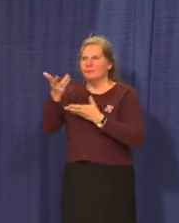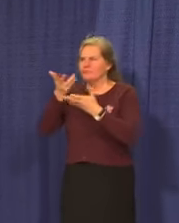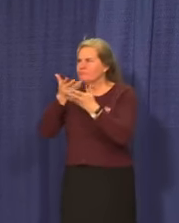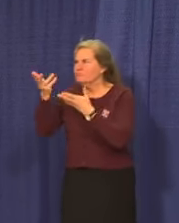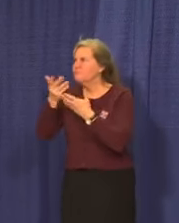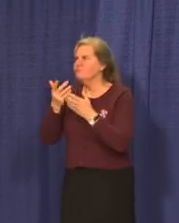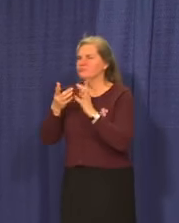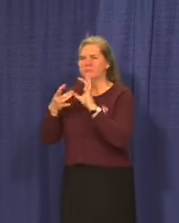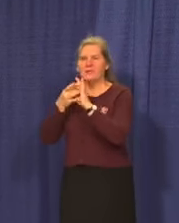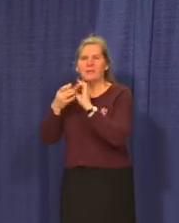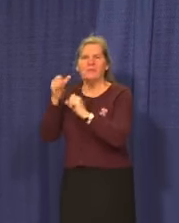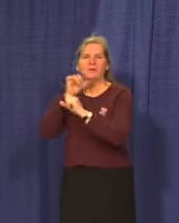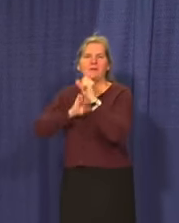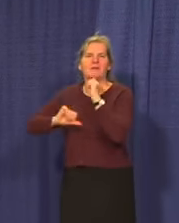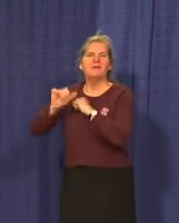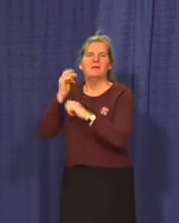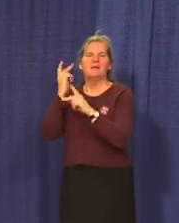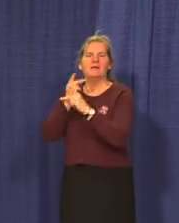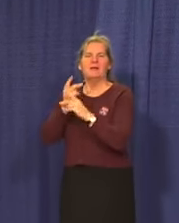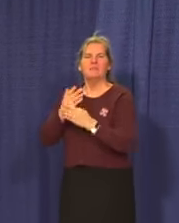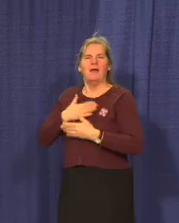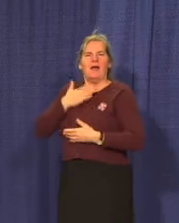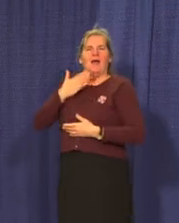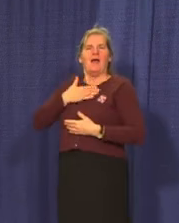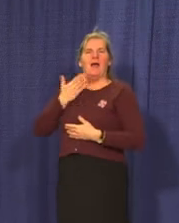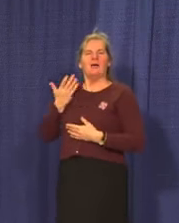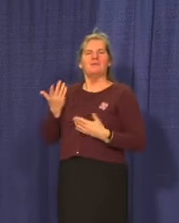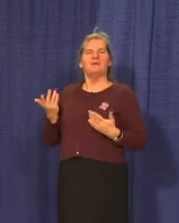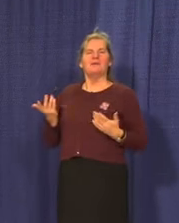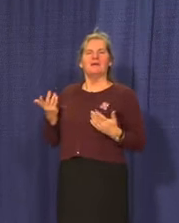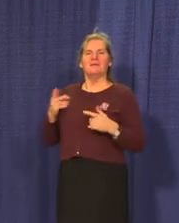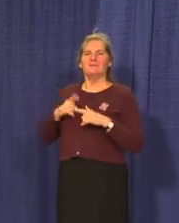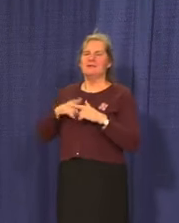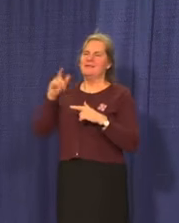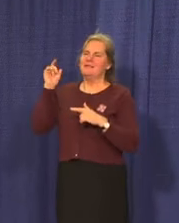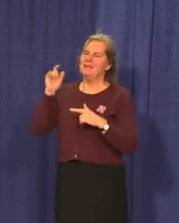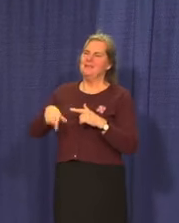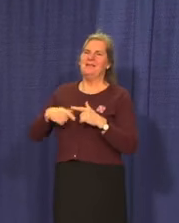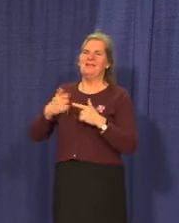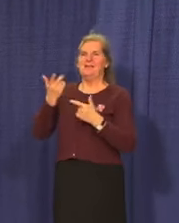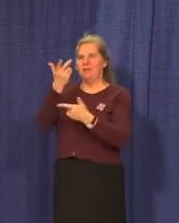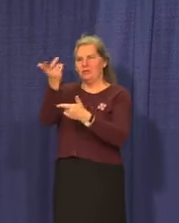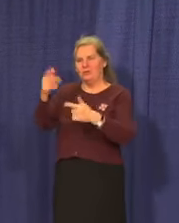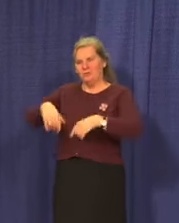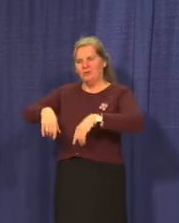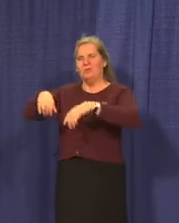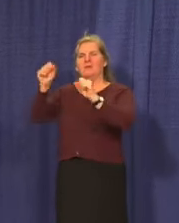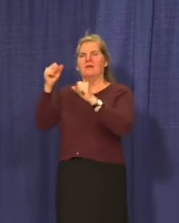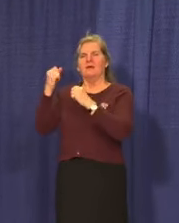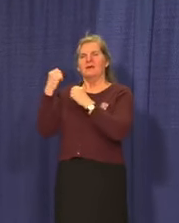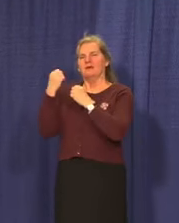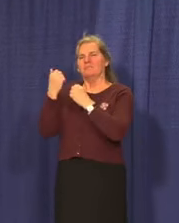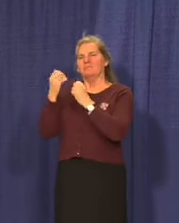AND KEEPING PEOPLE'S SPIRITS UP. BUT REALLY NOW MORE THAN EVER WE NEED YOU TO DO IT AND A VERY SAFE MANNER.